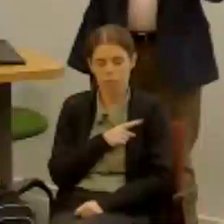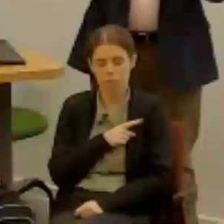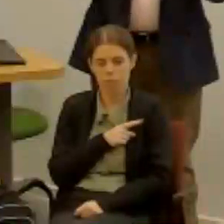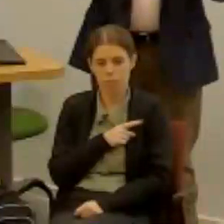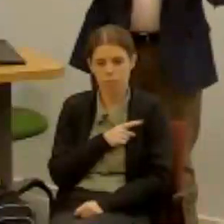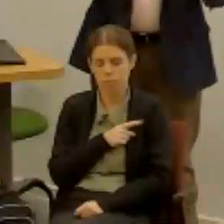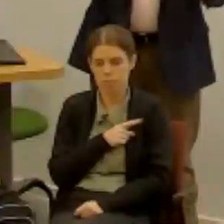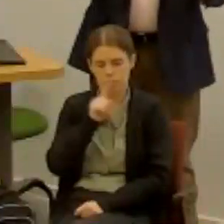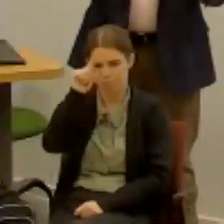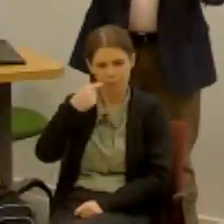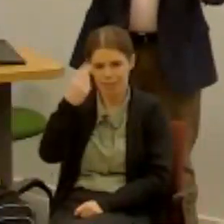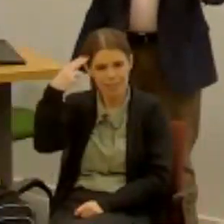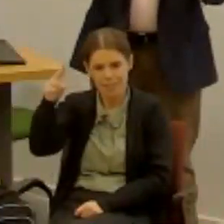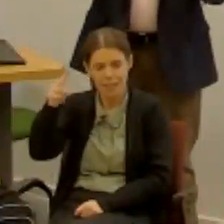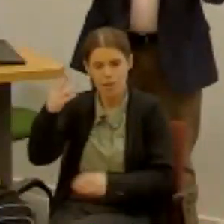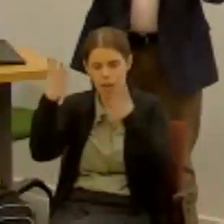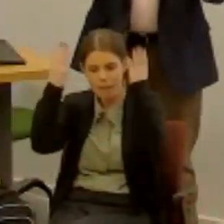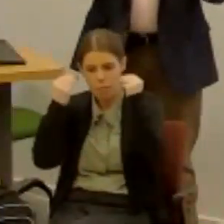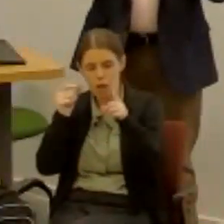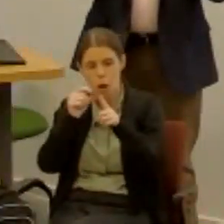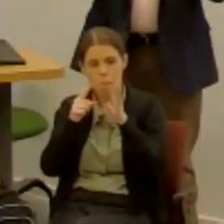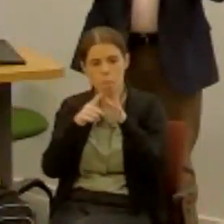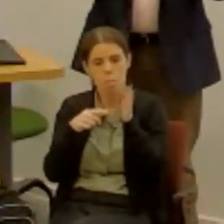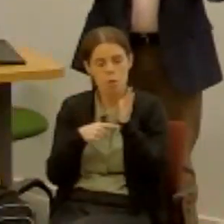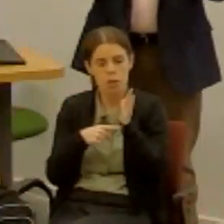of course, you call it the pugilistic because he wasn't Boxer.